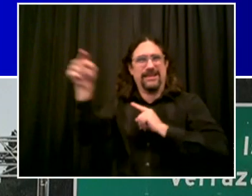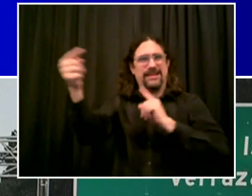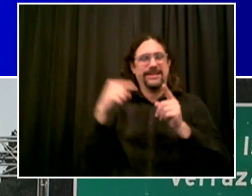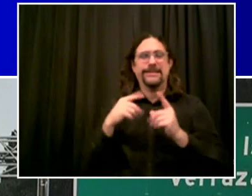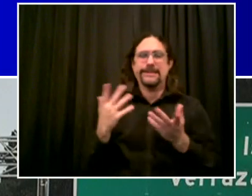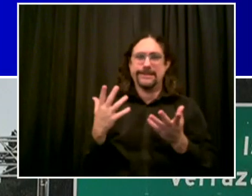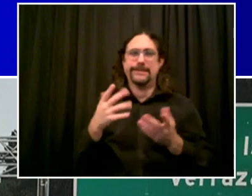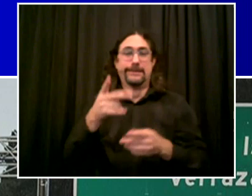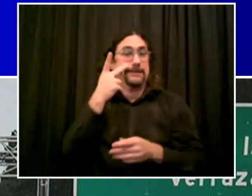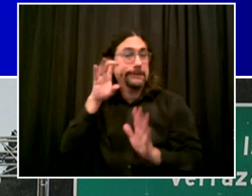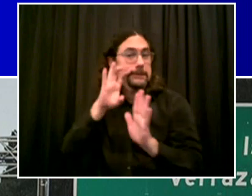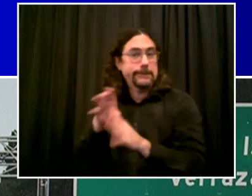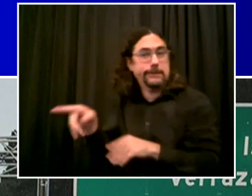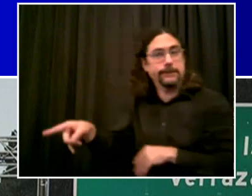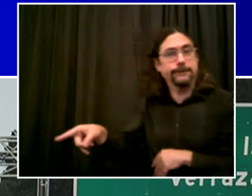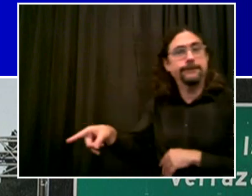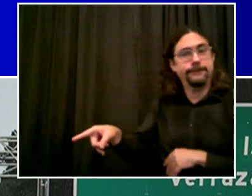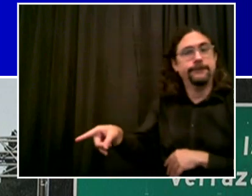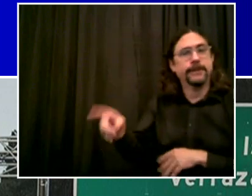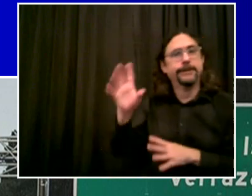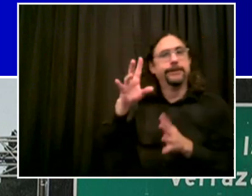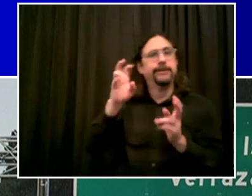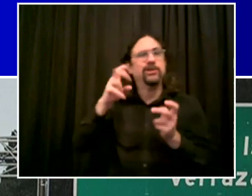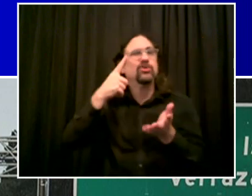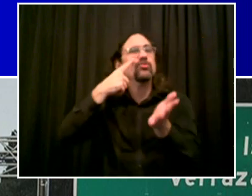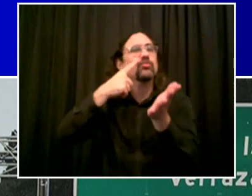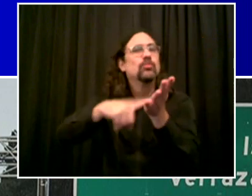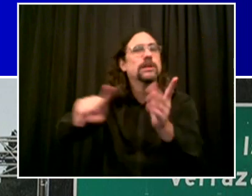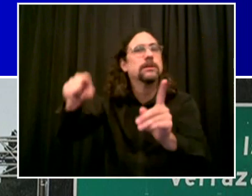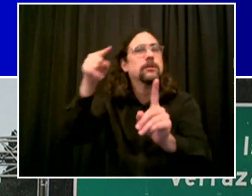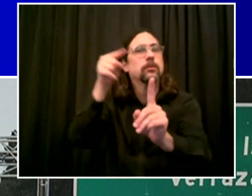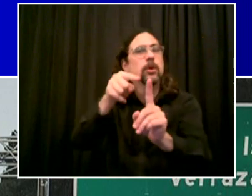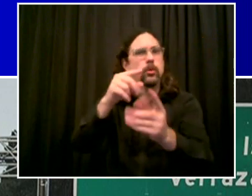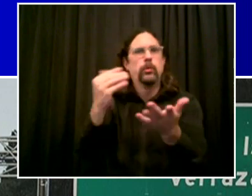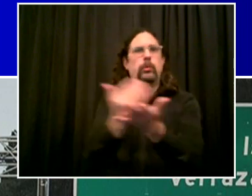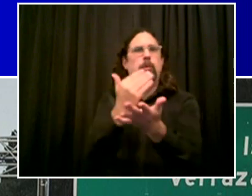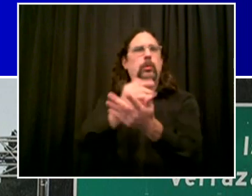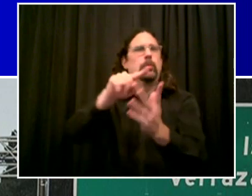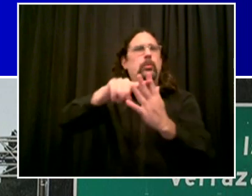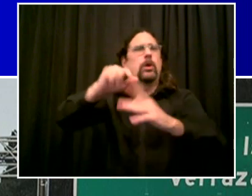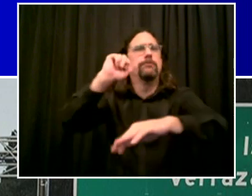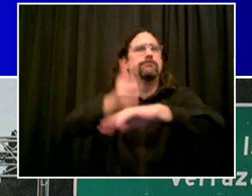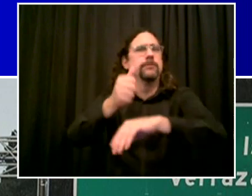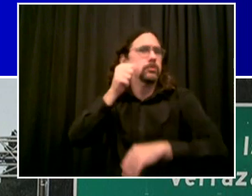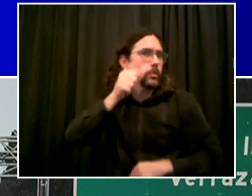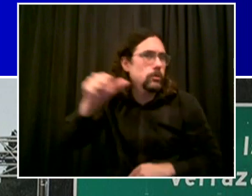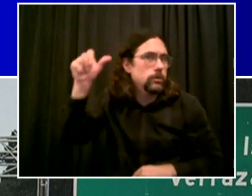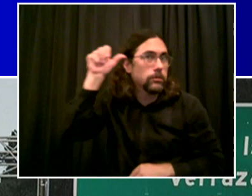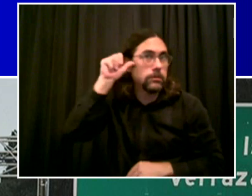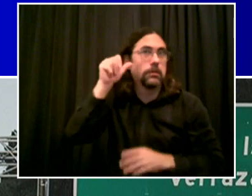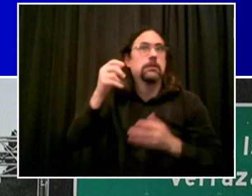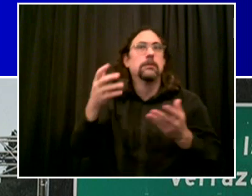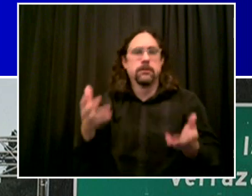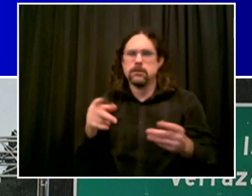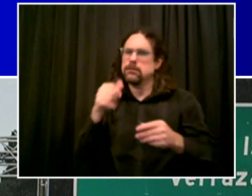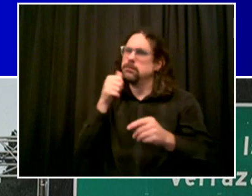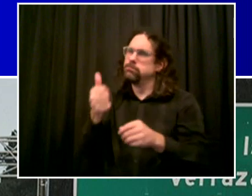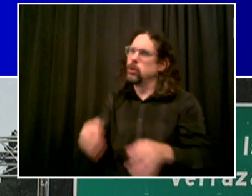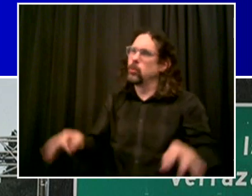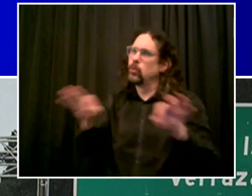THEER IS A HIGH LEVEL OF INFECTION. ONE OF THE THINGS THAT WE ARE DOING IS CHECKPOINTS. AND THIS IS CRUCIAL. THIS IS BOTH TO